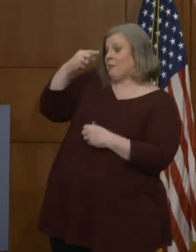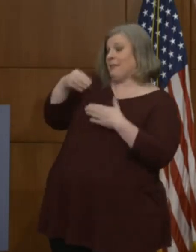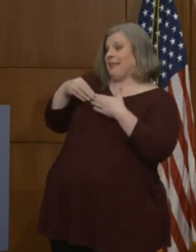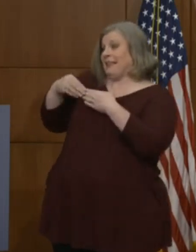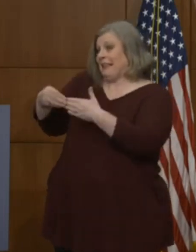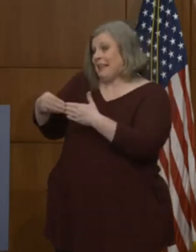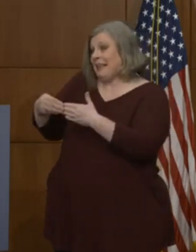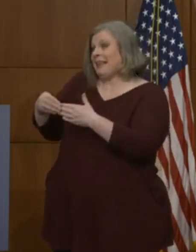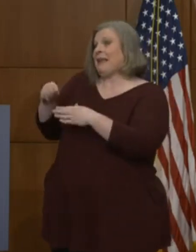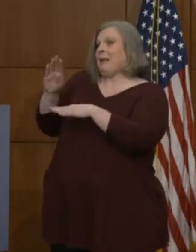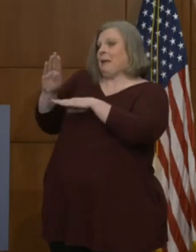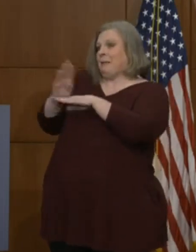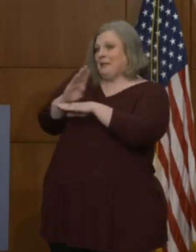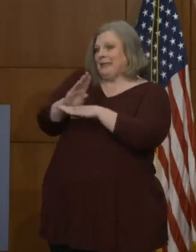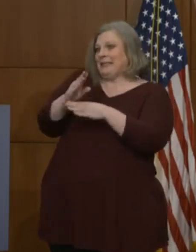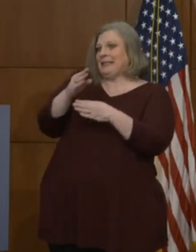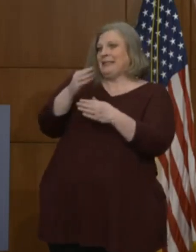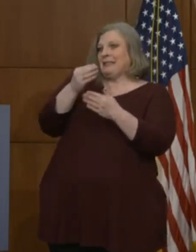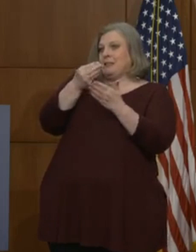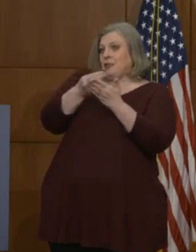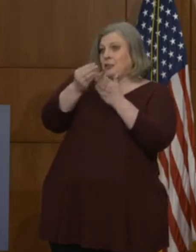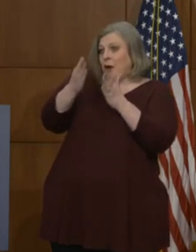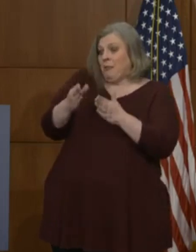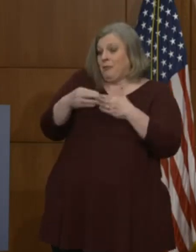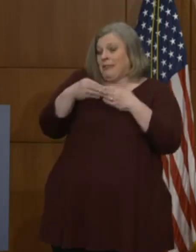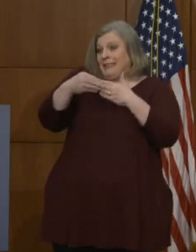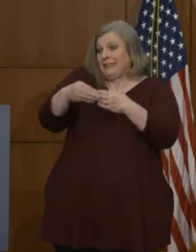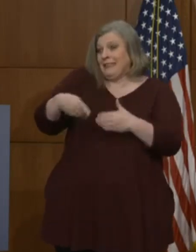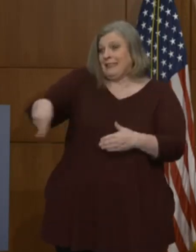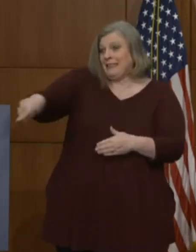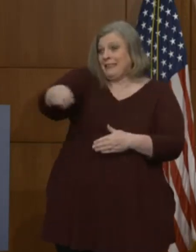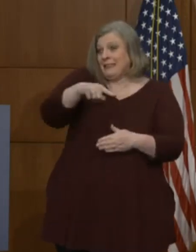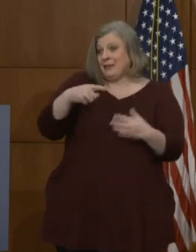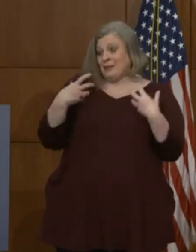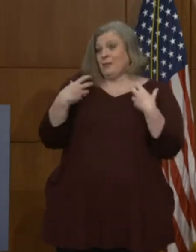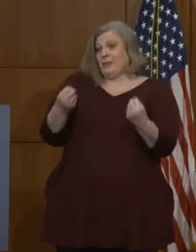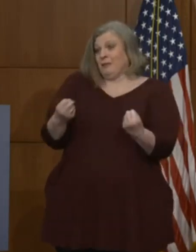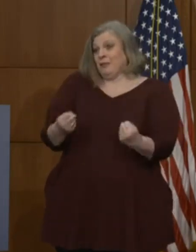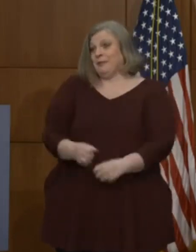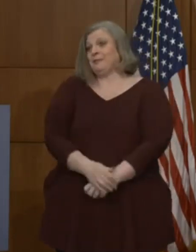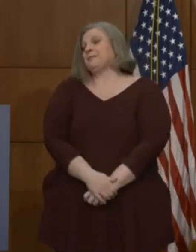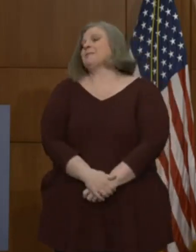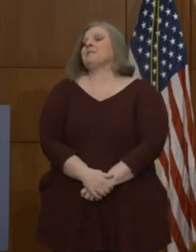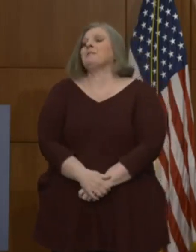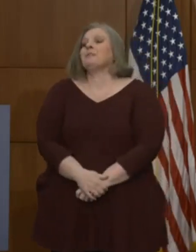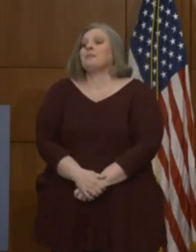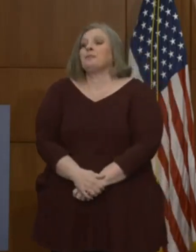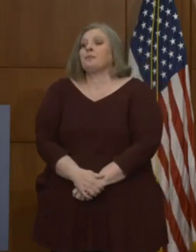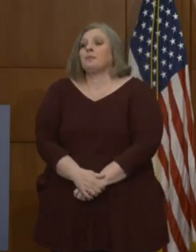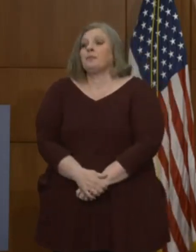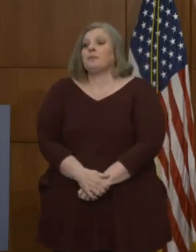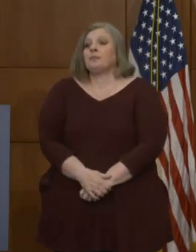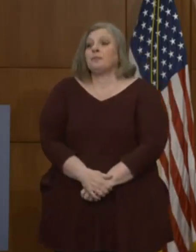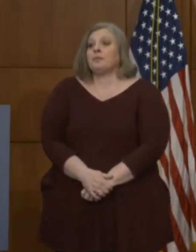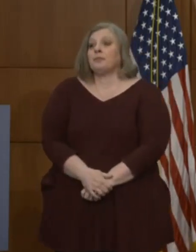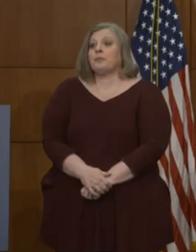RECOVERY- IS NOT SO MUCH AS A GOVERNMENT- DRIVEN RECOVERY GOVERNMENT- DRIVEN RECOVERY IT’S GOING TO BE A- OF BUSINESS IT’S GOING TO BE A- OF BUSINESS AND CONSUMER. BEEN RECOVERED AND CONSUMER. BEEN RECOVERED ANOTHER WORDS. AND WILL ARE